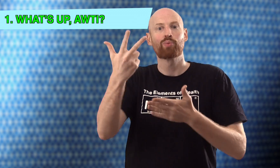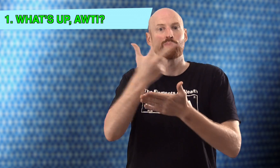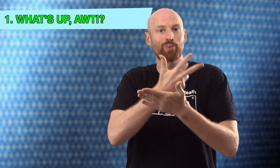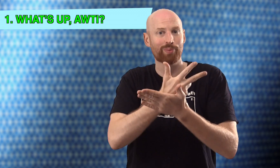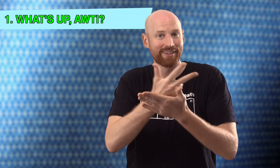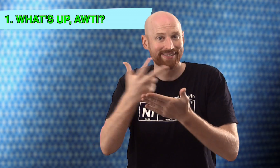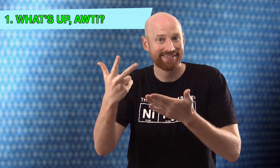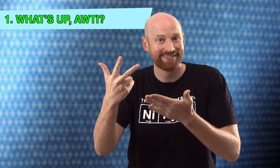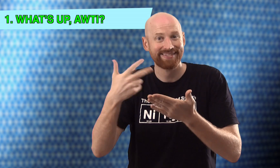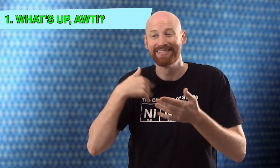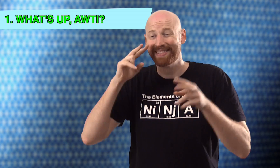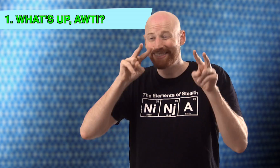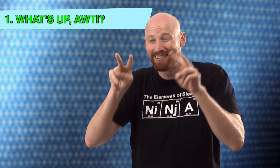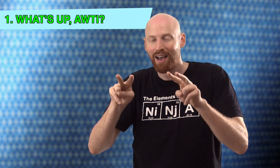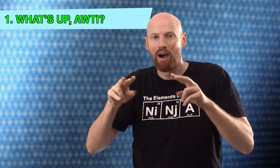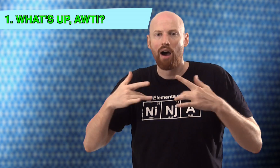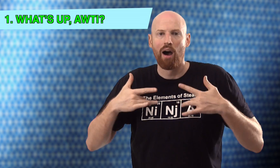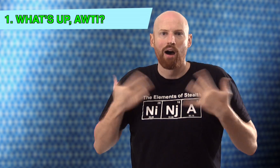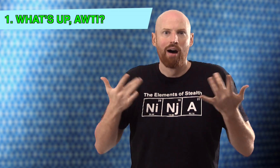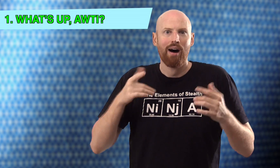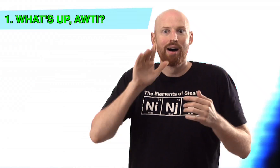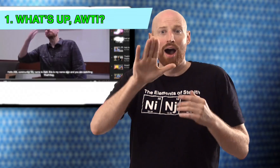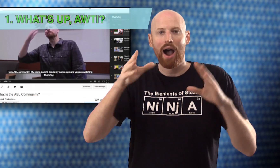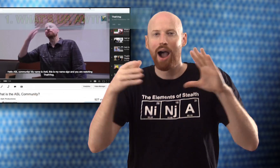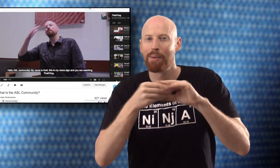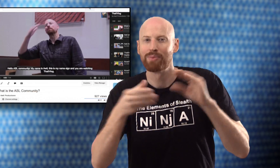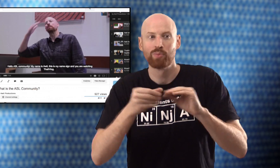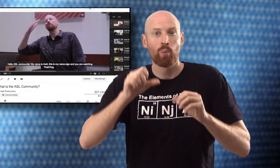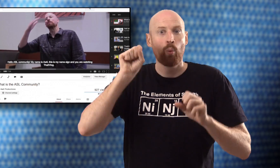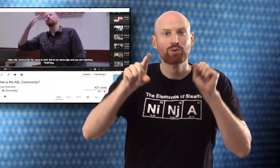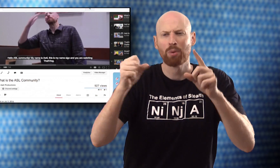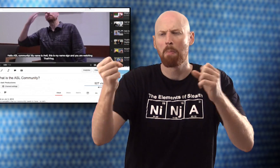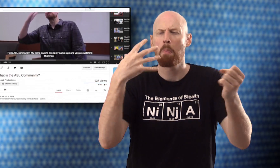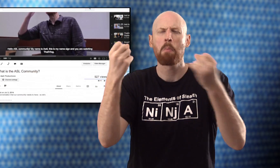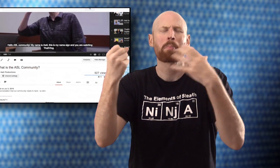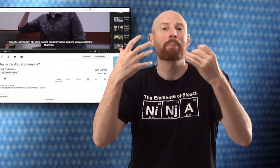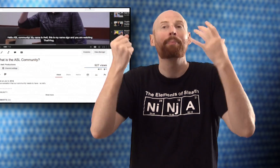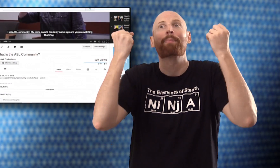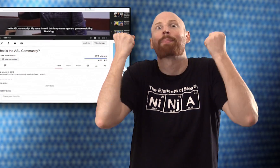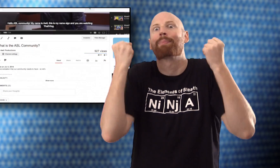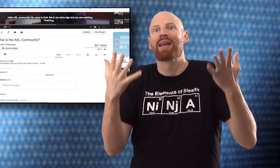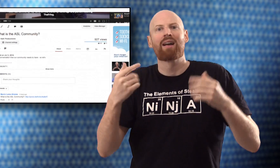and I've looked through all of your comments and I've just been overjoyed. I mean, all the responses I've